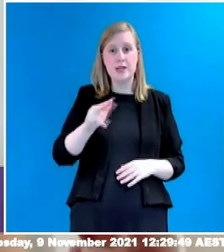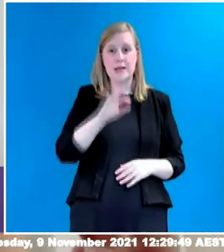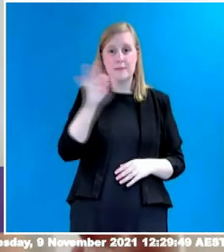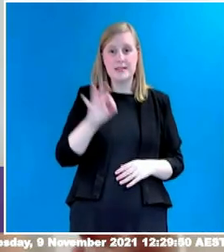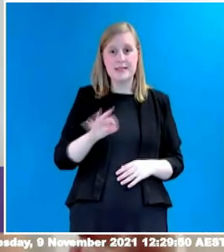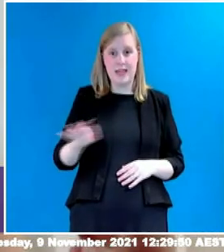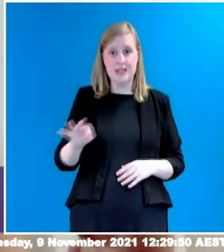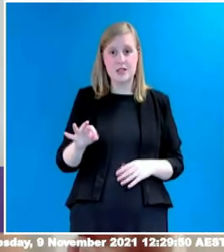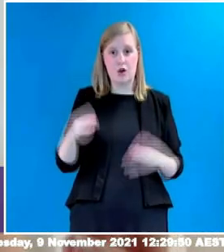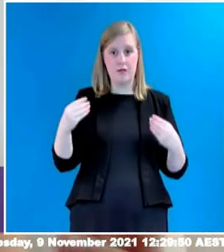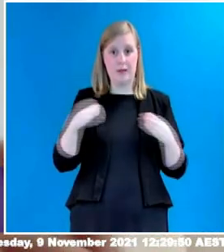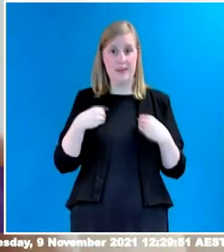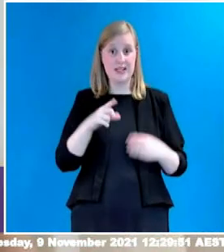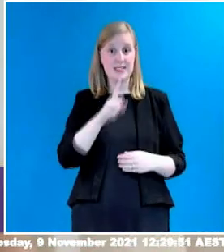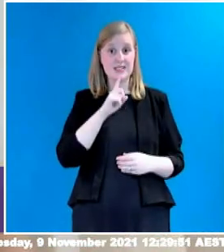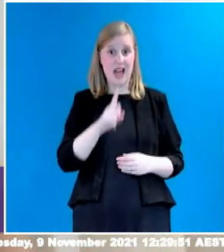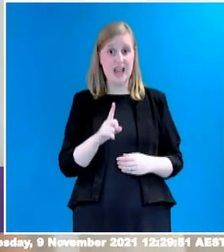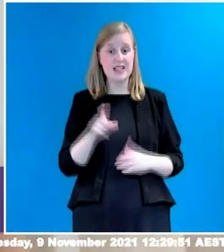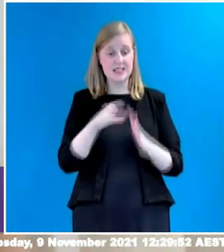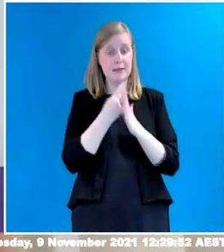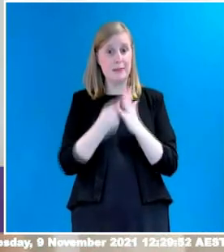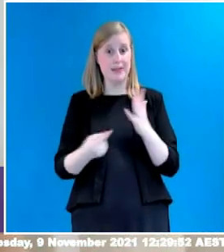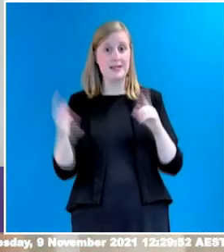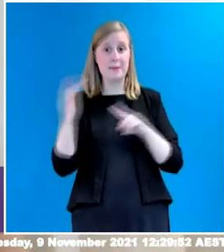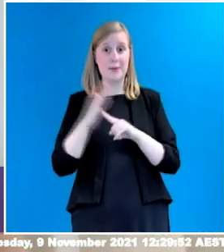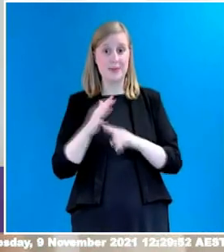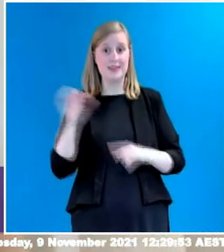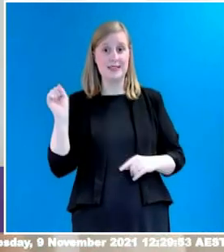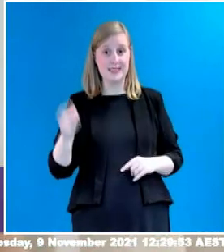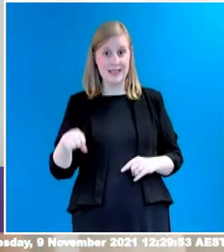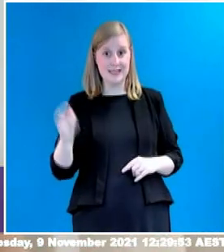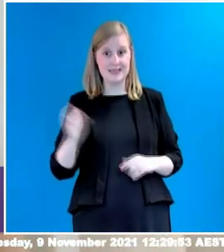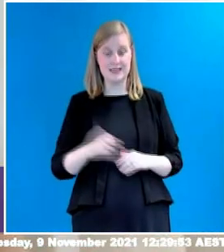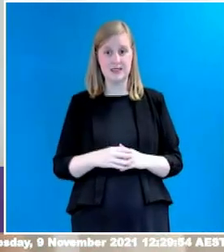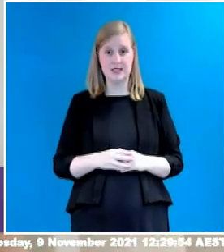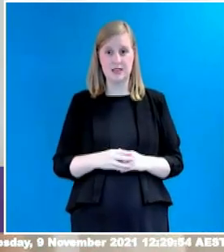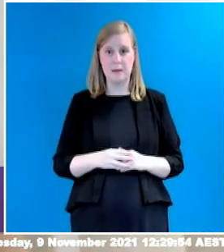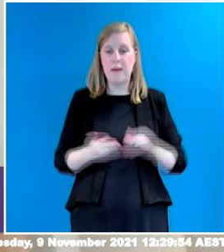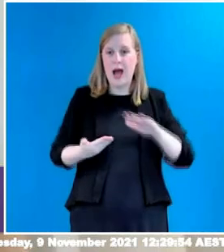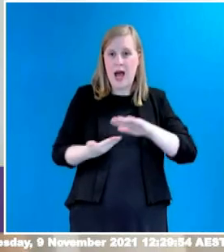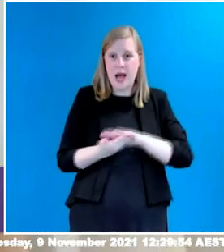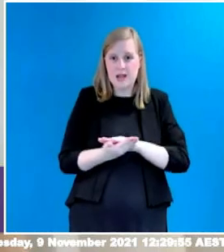important, less than 4 per cent are actually doing anything.